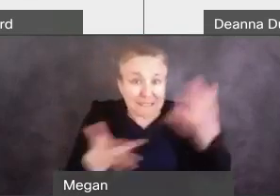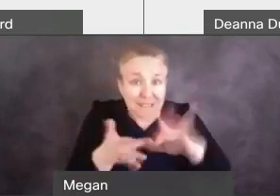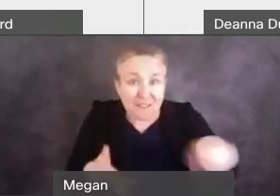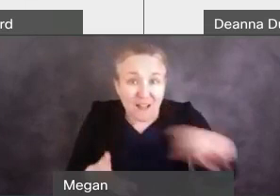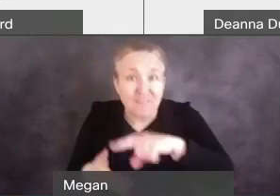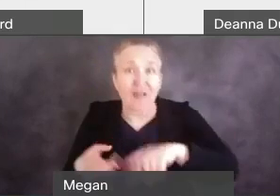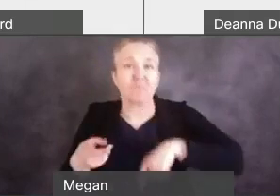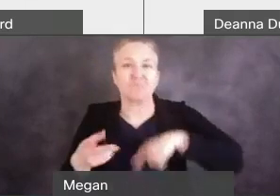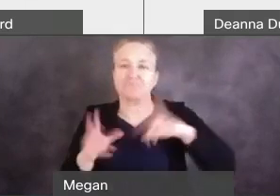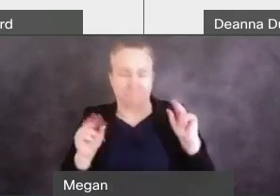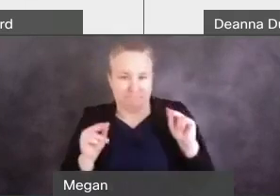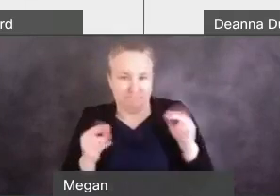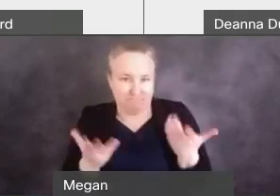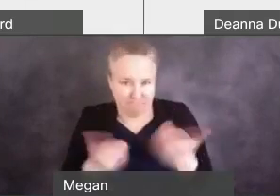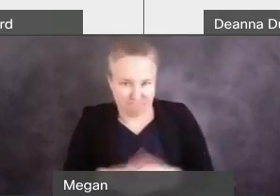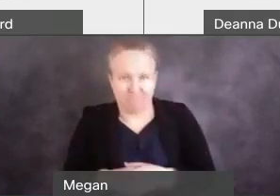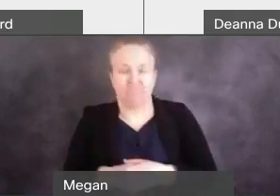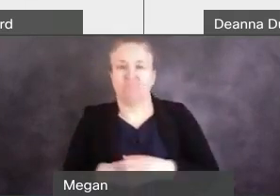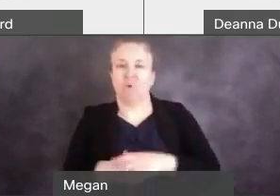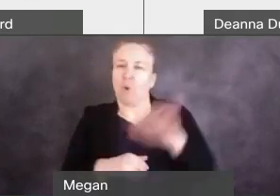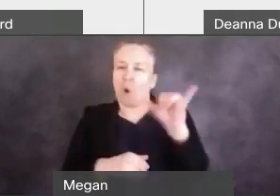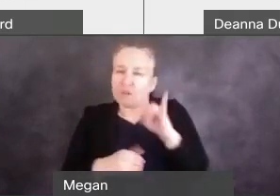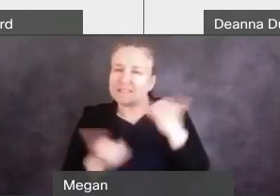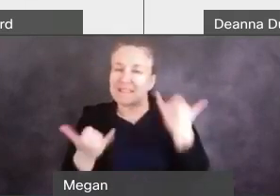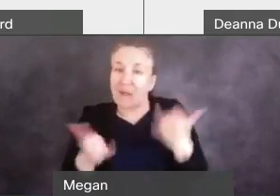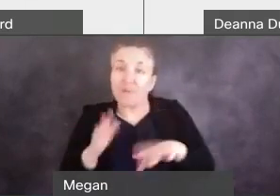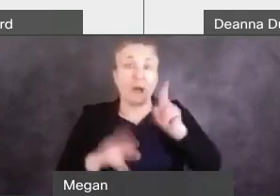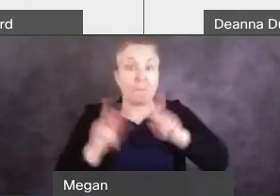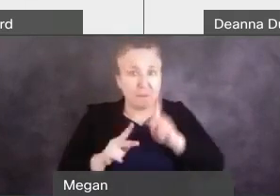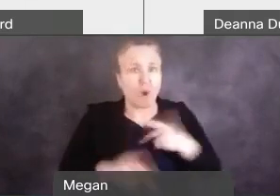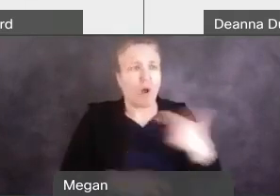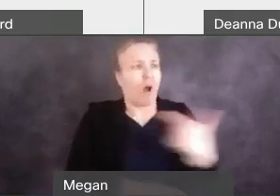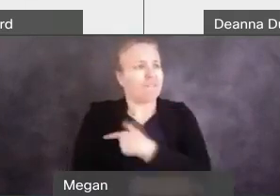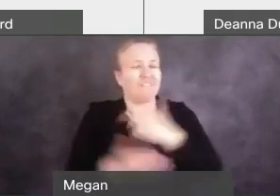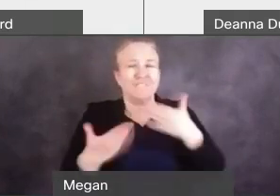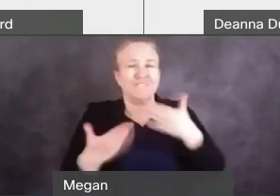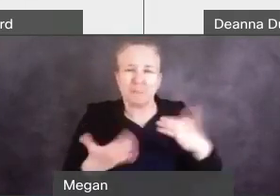things and we're also finding people now who have been vaccinated but they're still on our list.